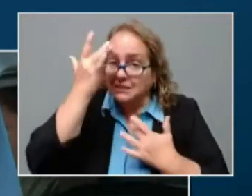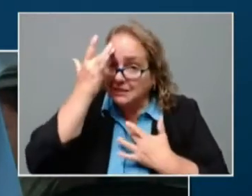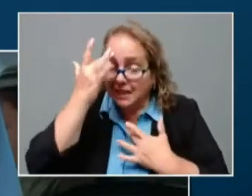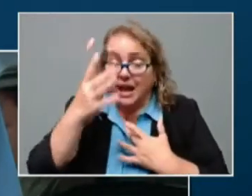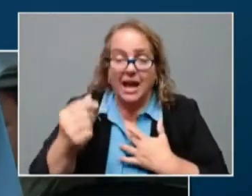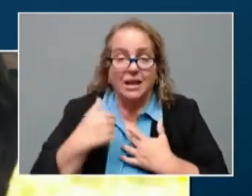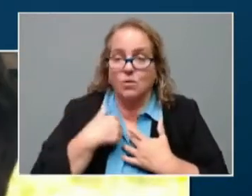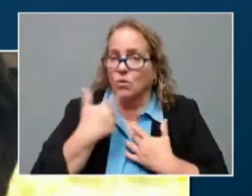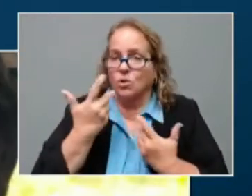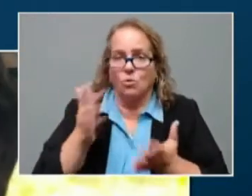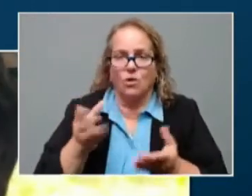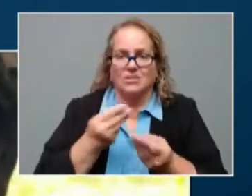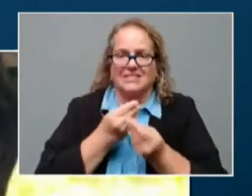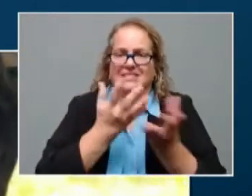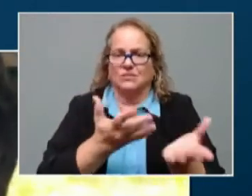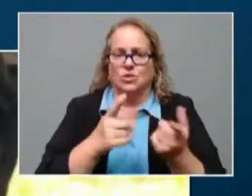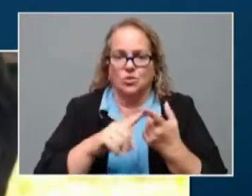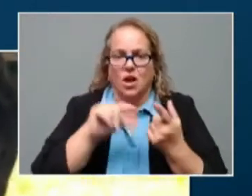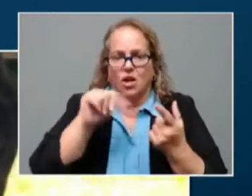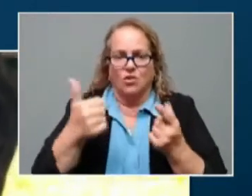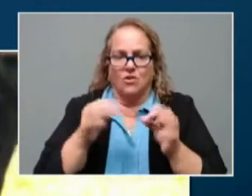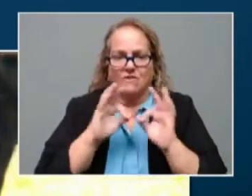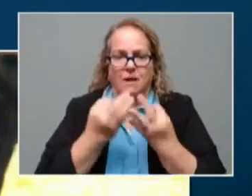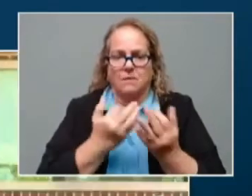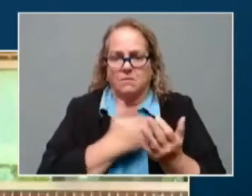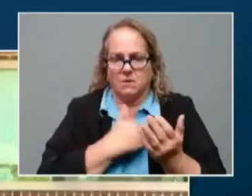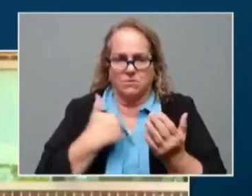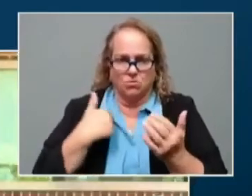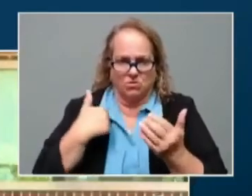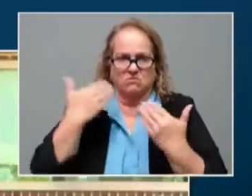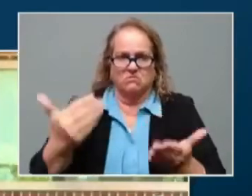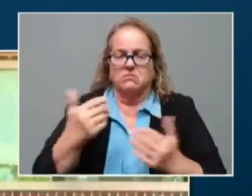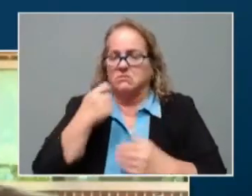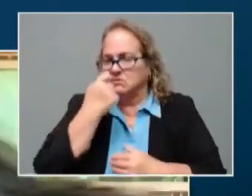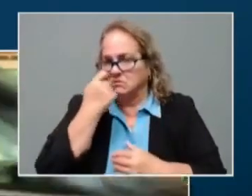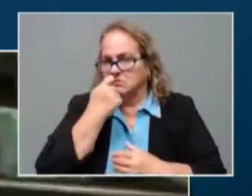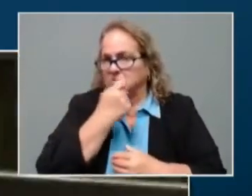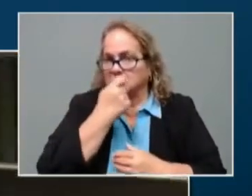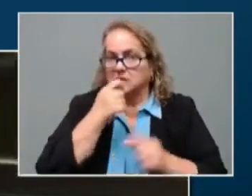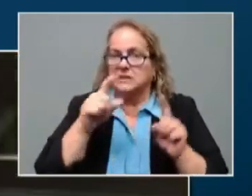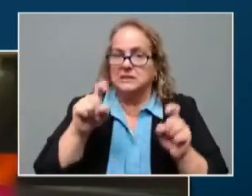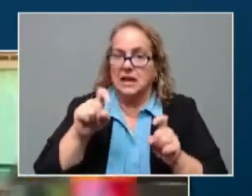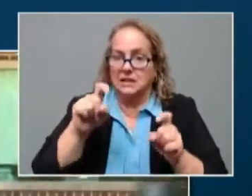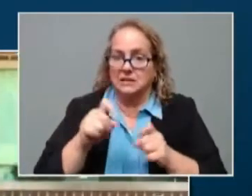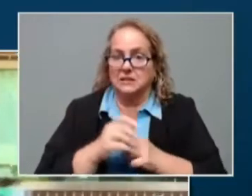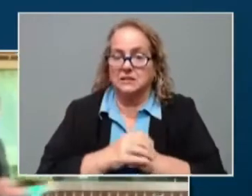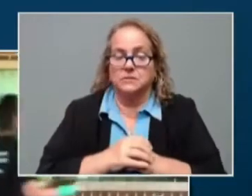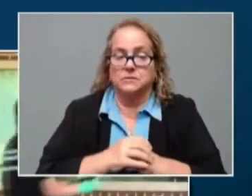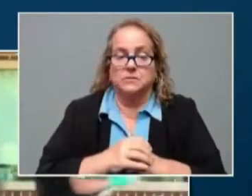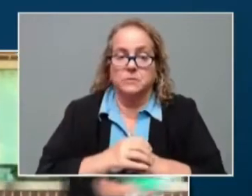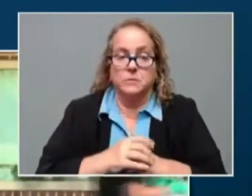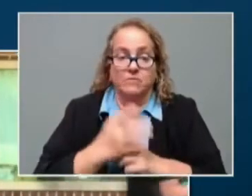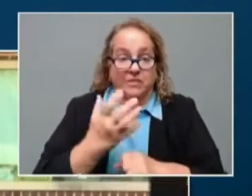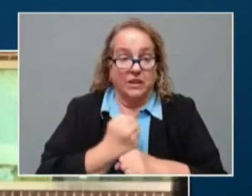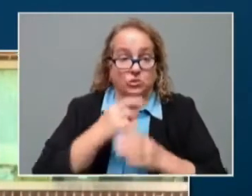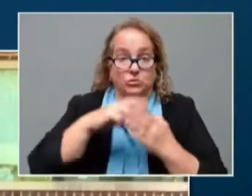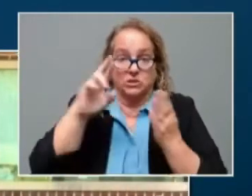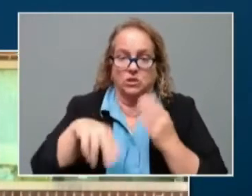family members. And so we just went ahead and got them tested. We get results back in 24 hours other clinics. You're looking at 2-3 days. A lot of